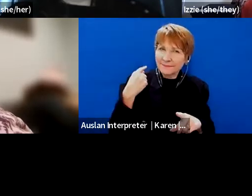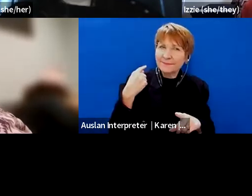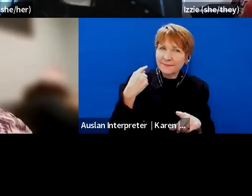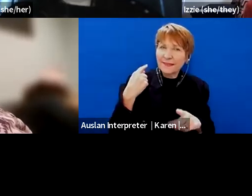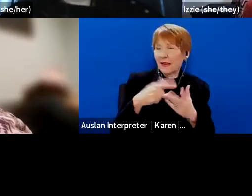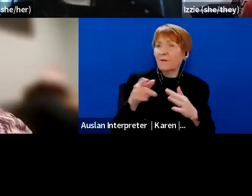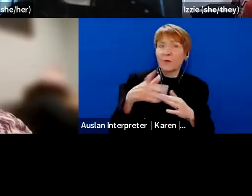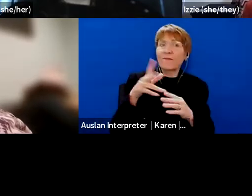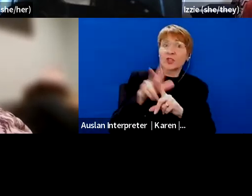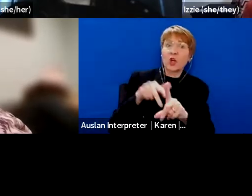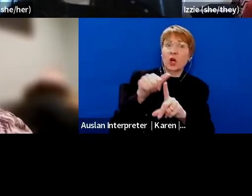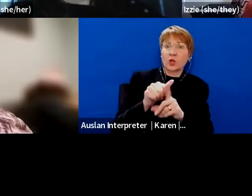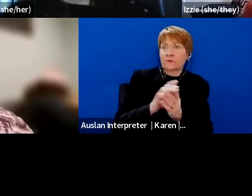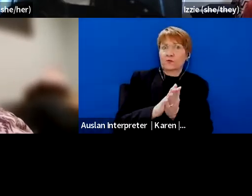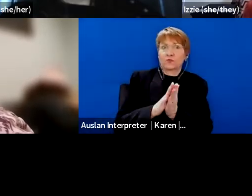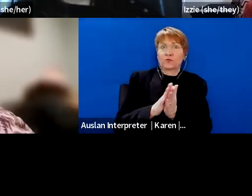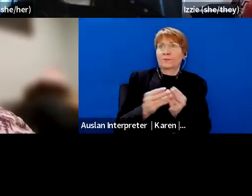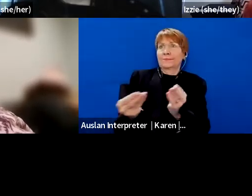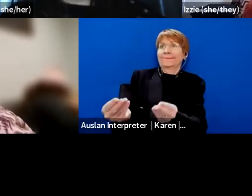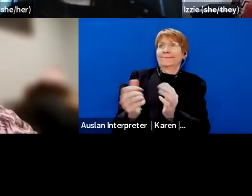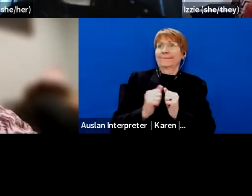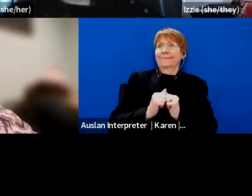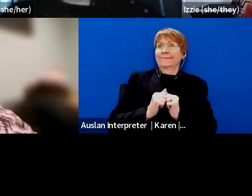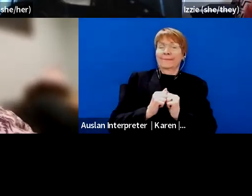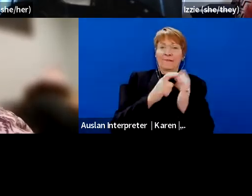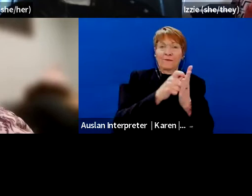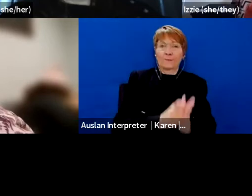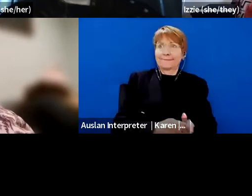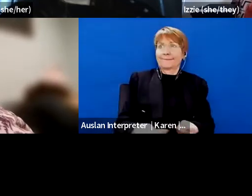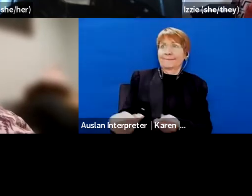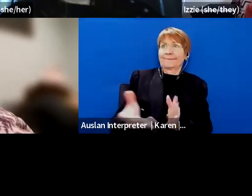If you've got your certain diagnosis, it's easy to fill out the form you send it off, you know, there's no.